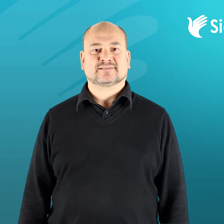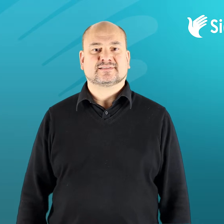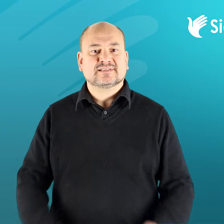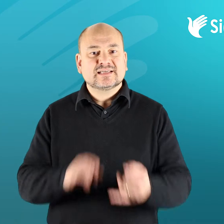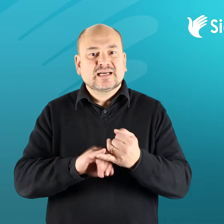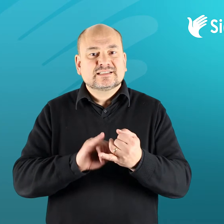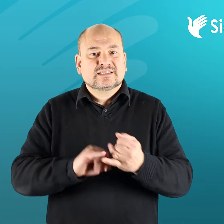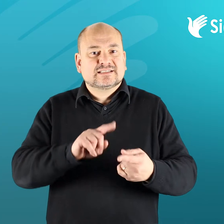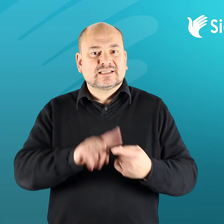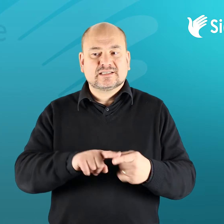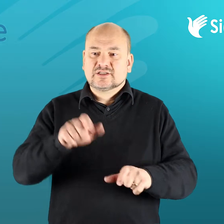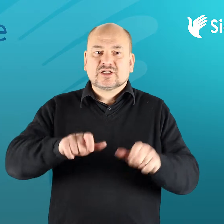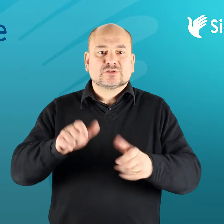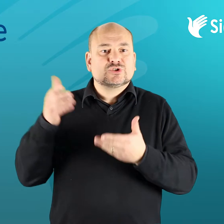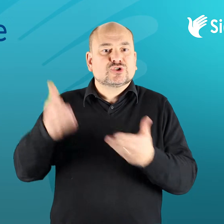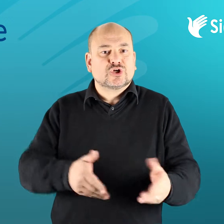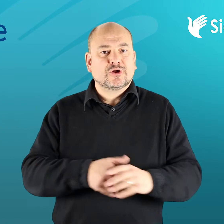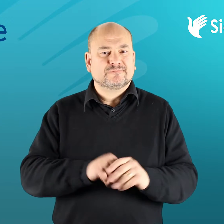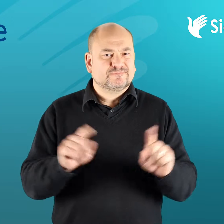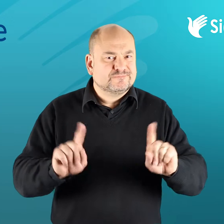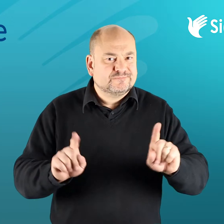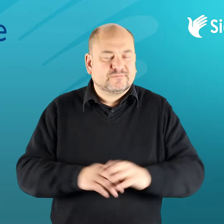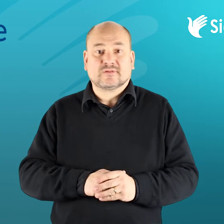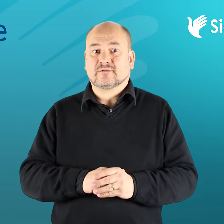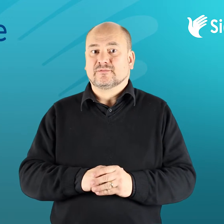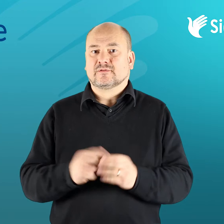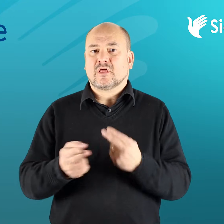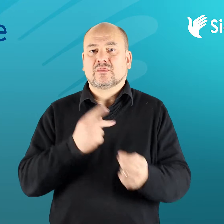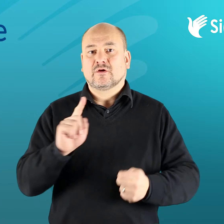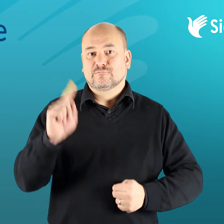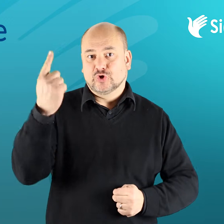Another first for SSE in customer service.